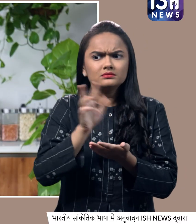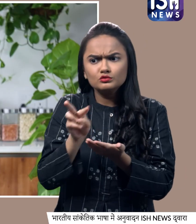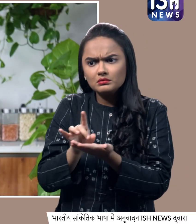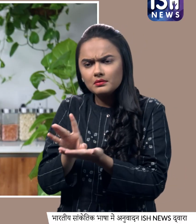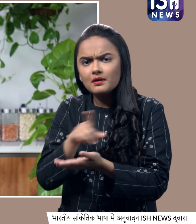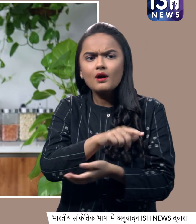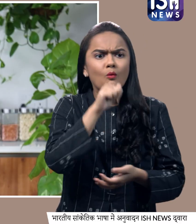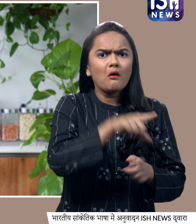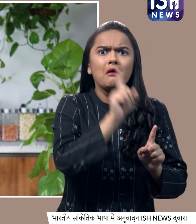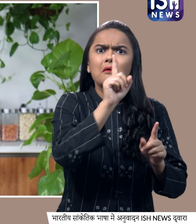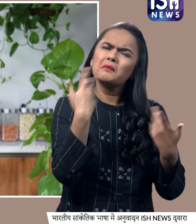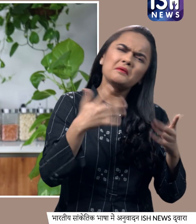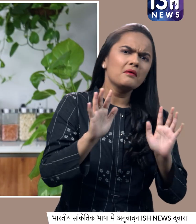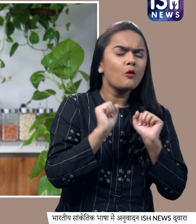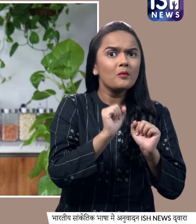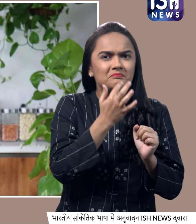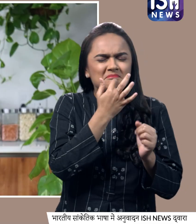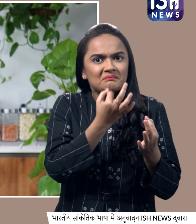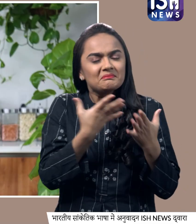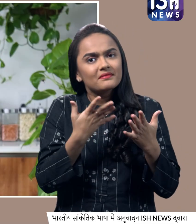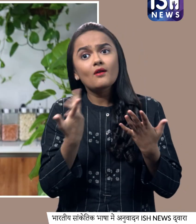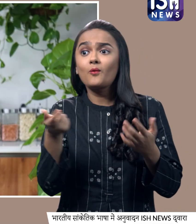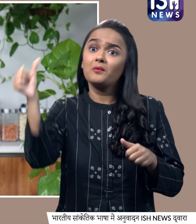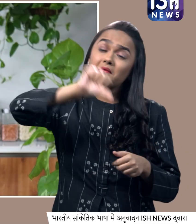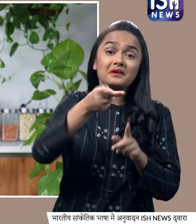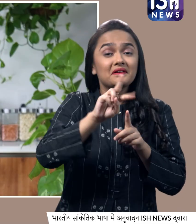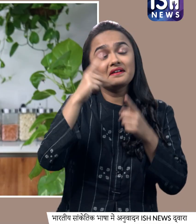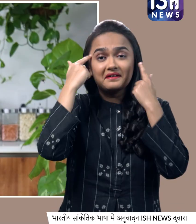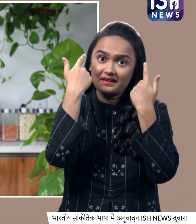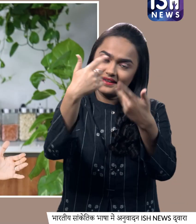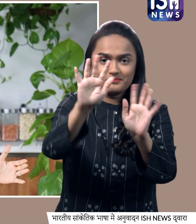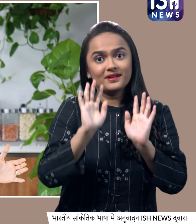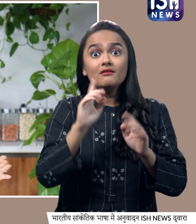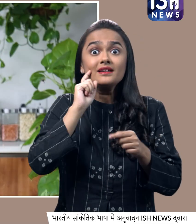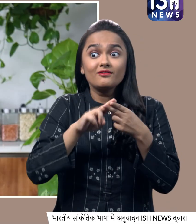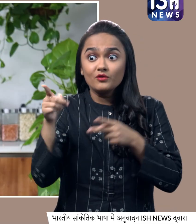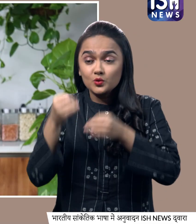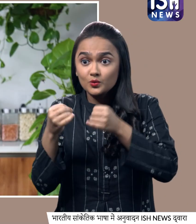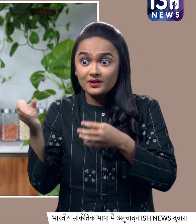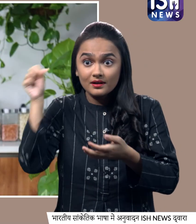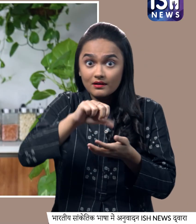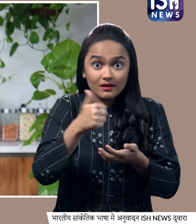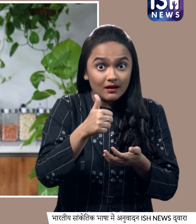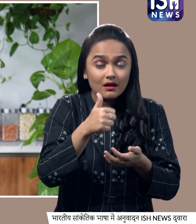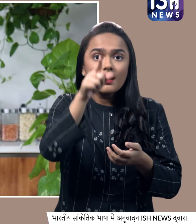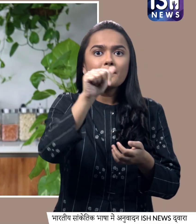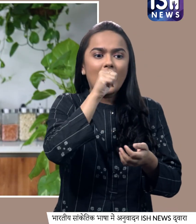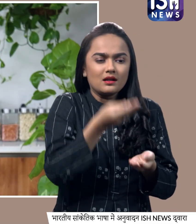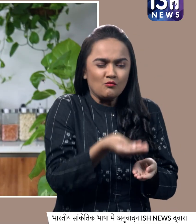Even without milk, this chai tastes great If you're not adding milk, then add more water to it in the beginning